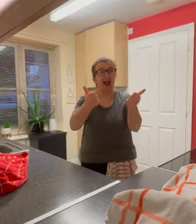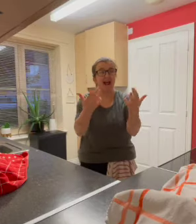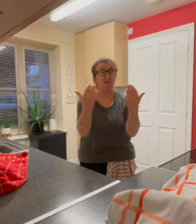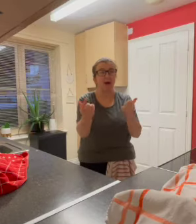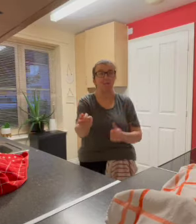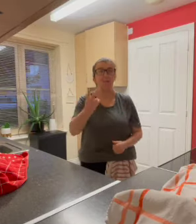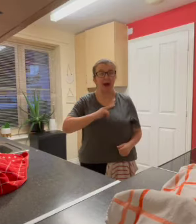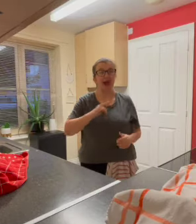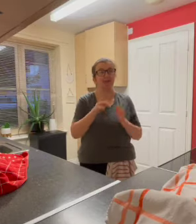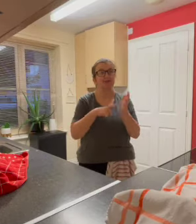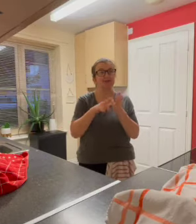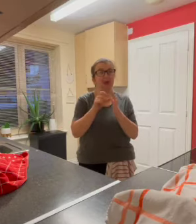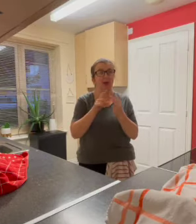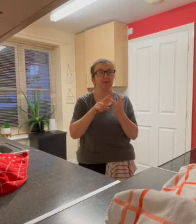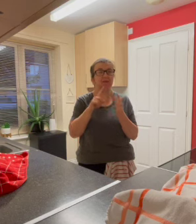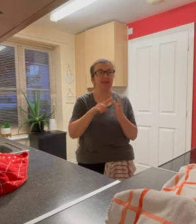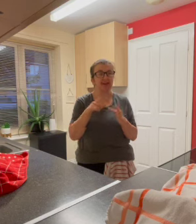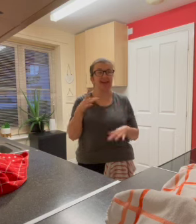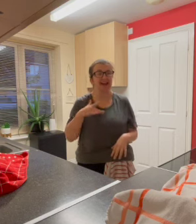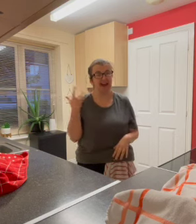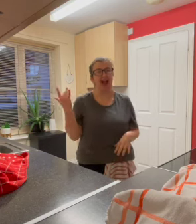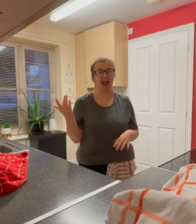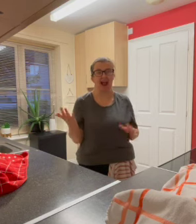Hi, Welcome to Jodie's Life,